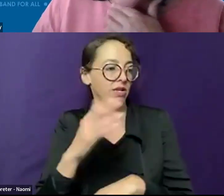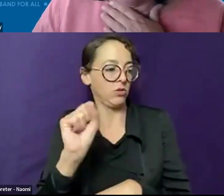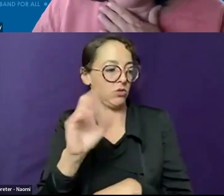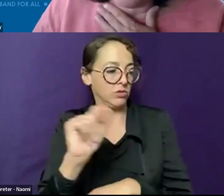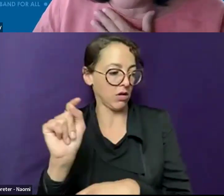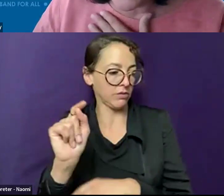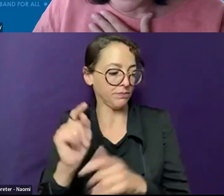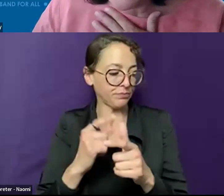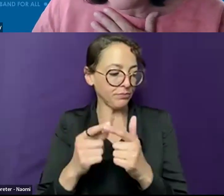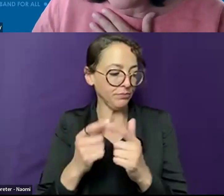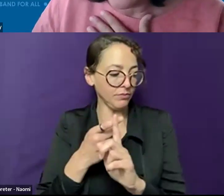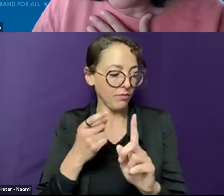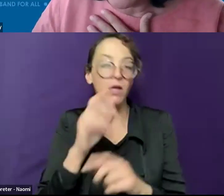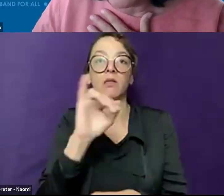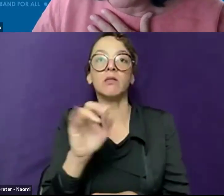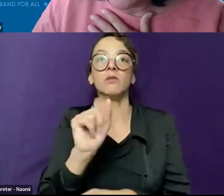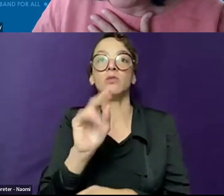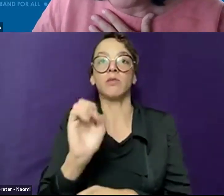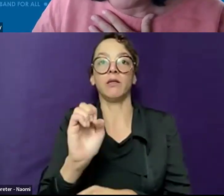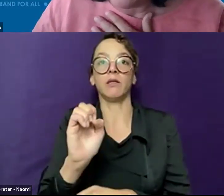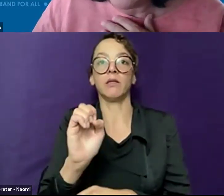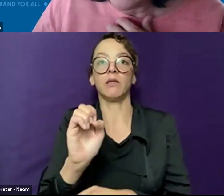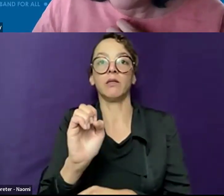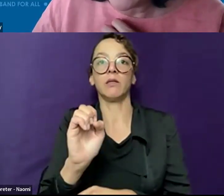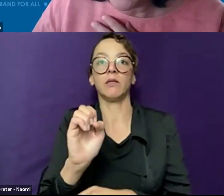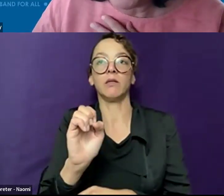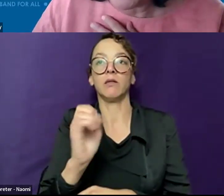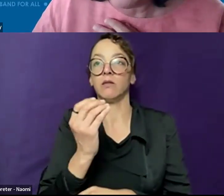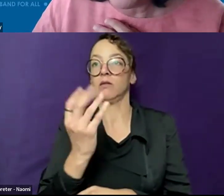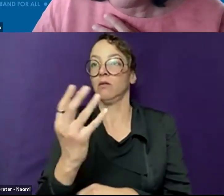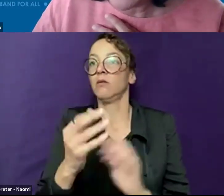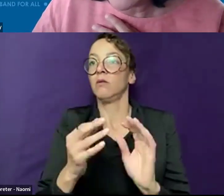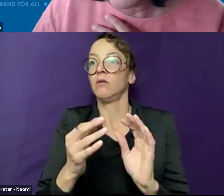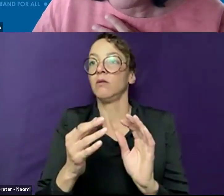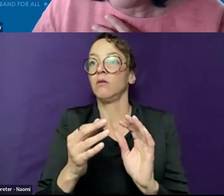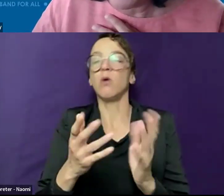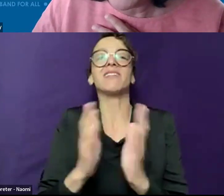And then from Jake the comment period ends at the end of October. Can you give an estimate of when